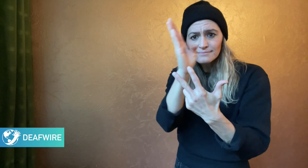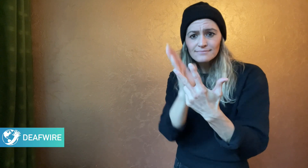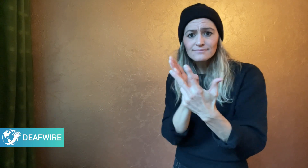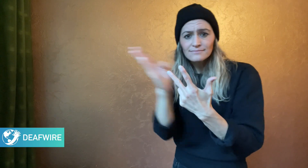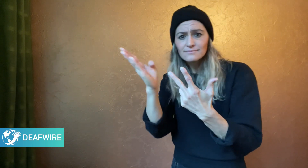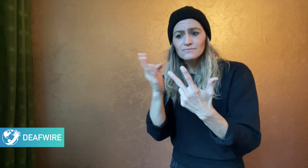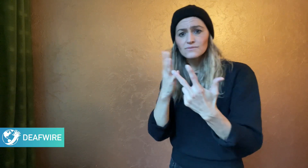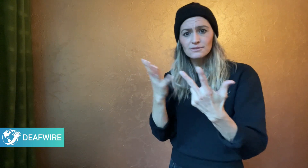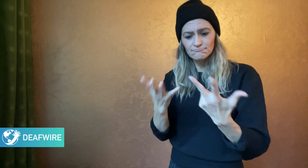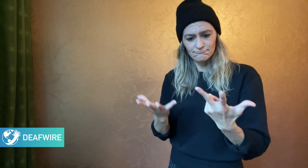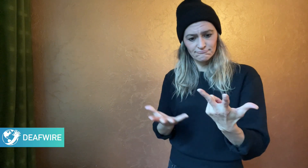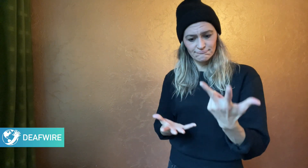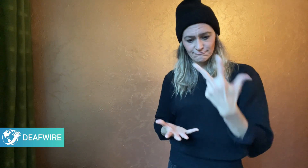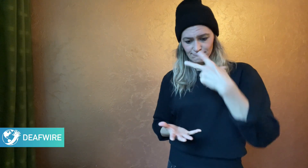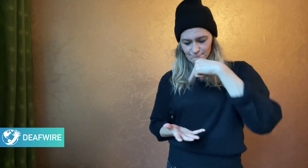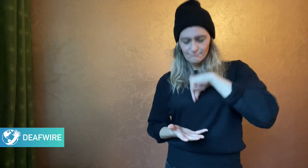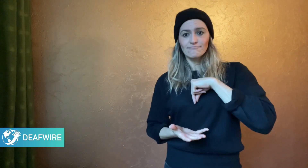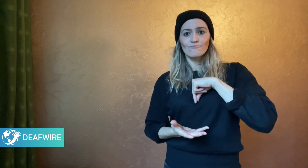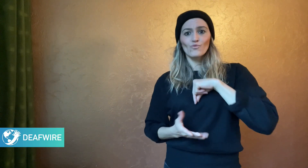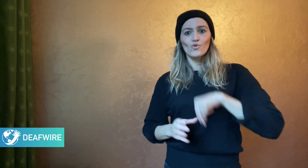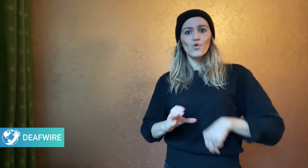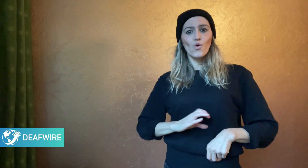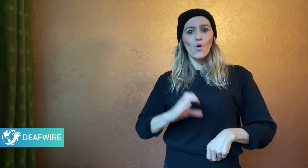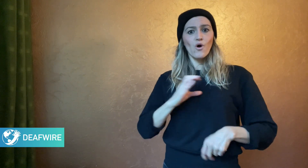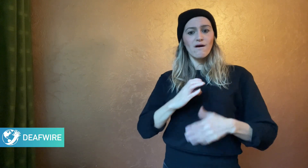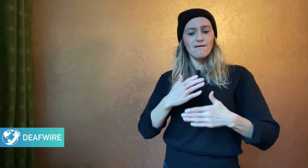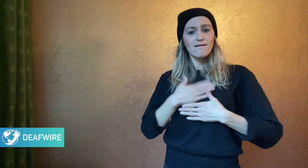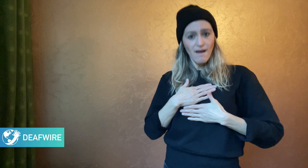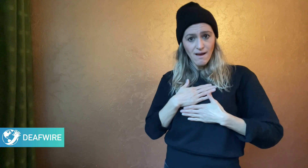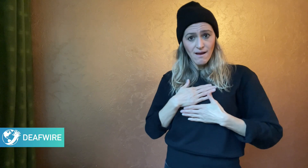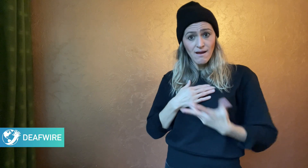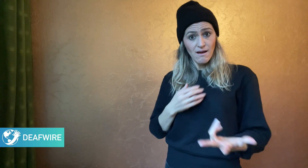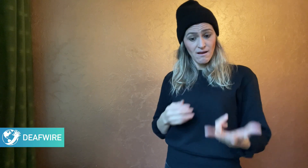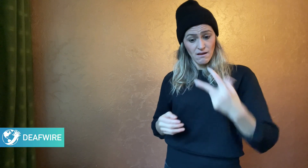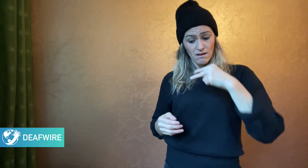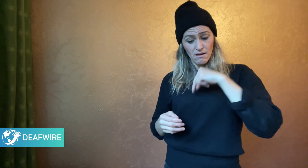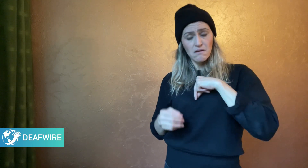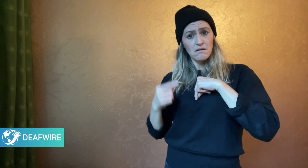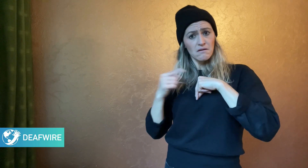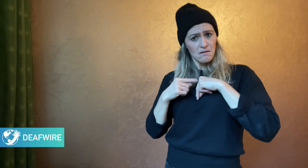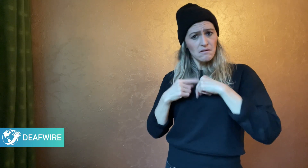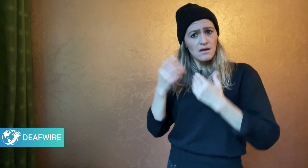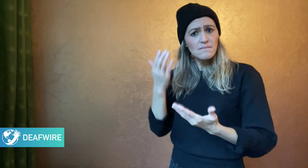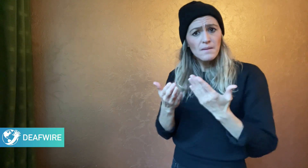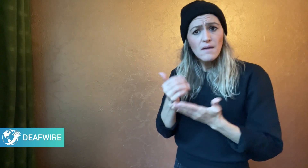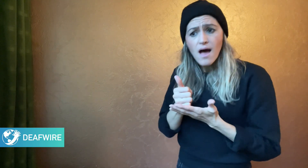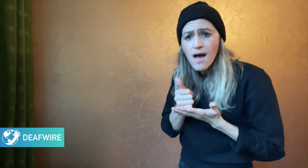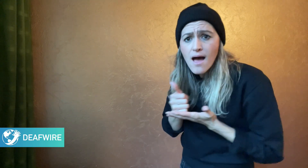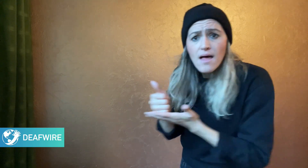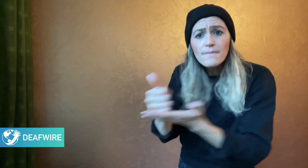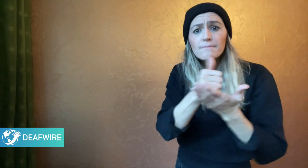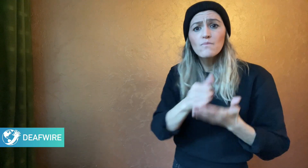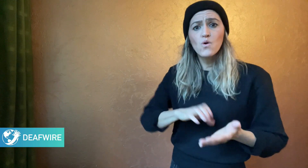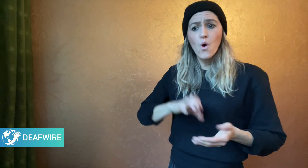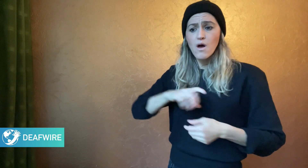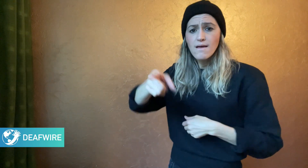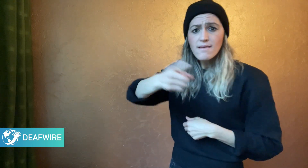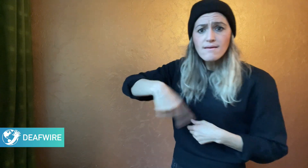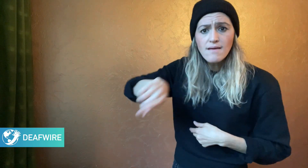may help CODAs manage their internal struggles better